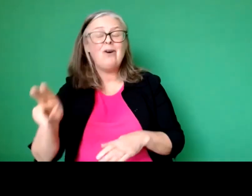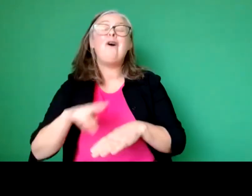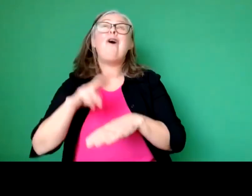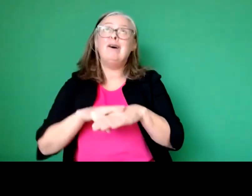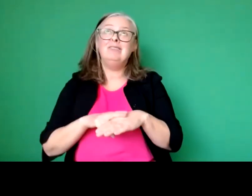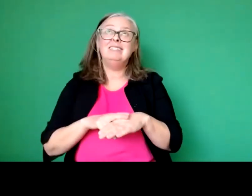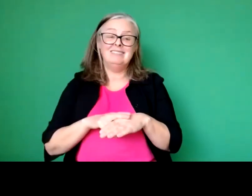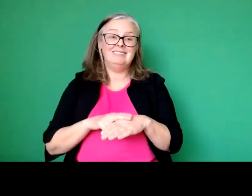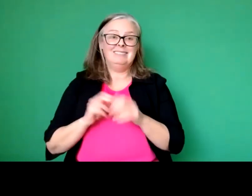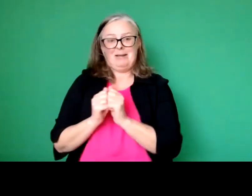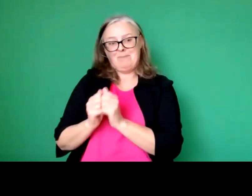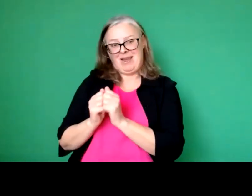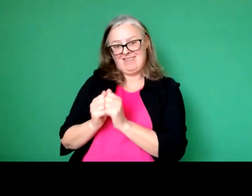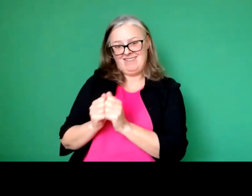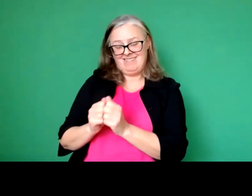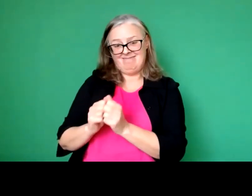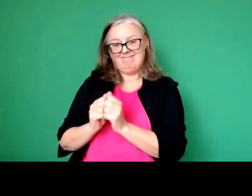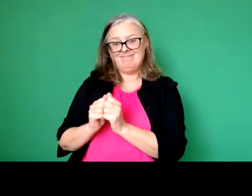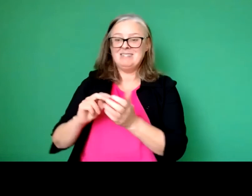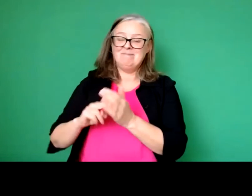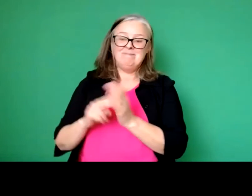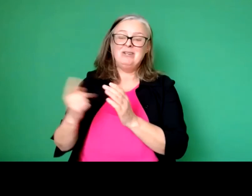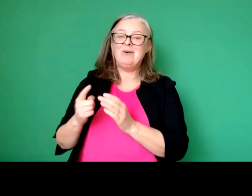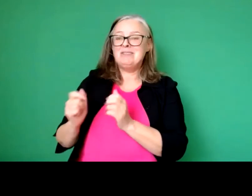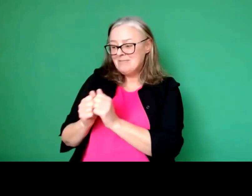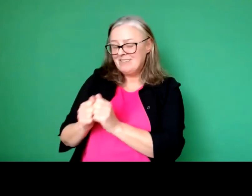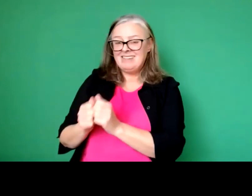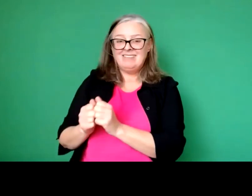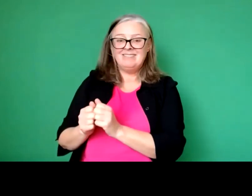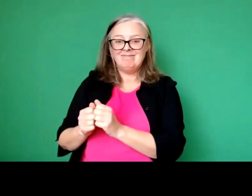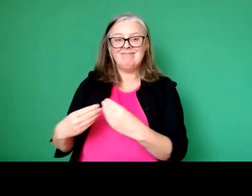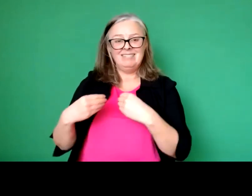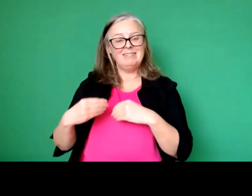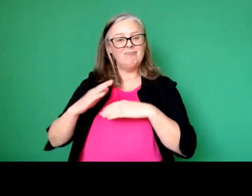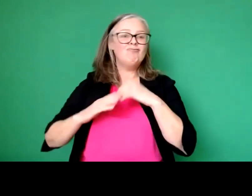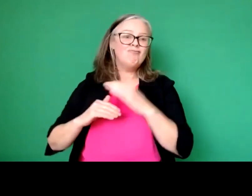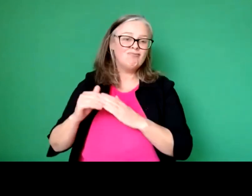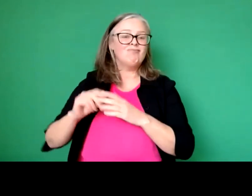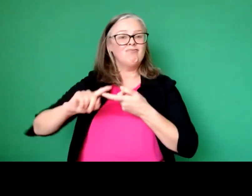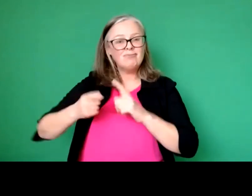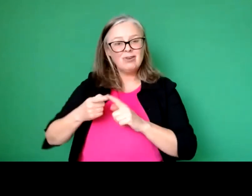working with a guide dog provides and the added level of security which isn't